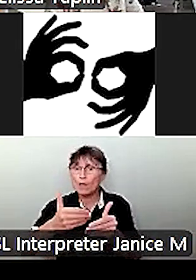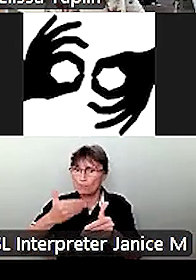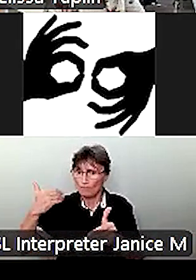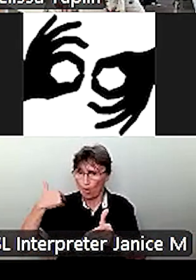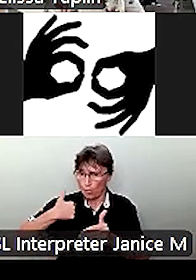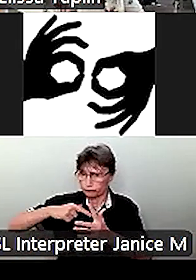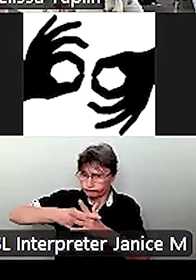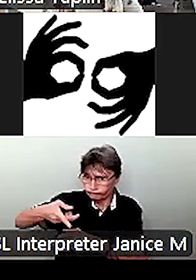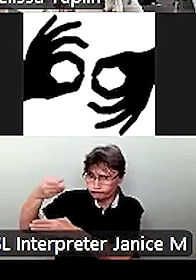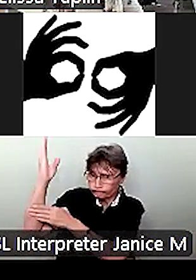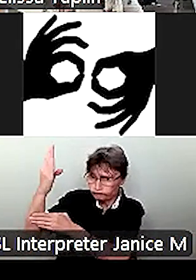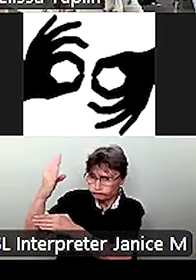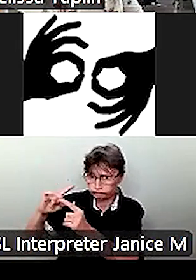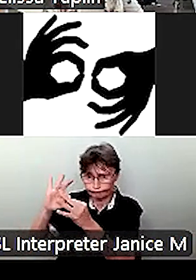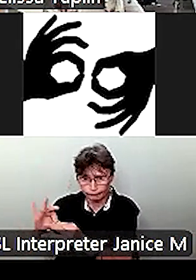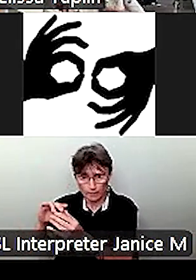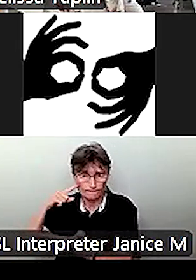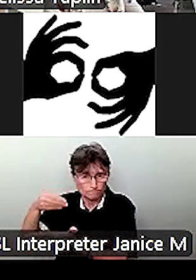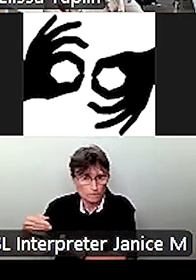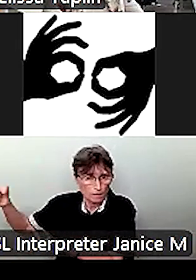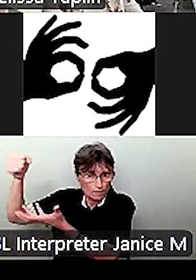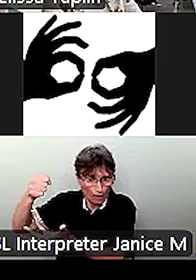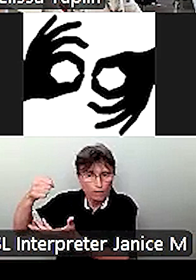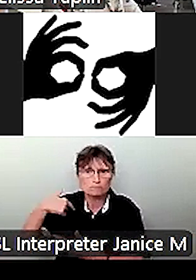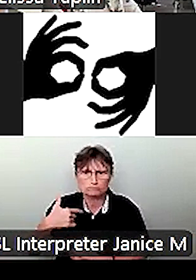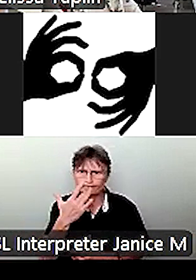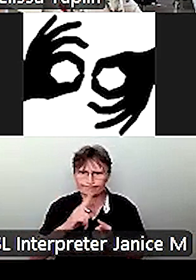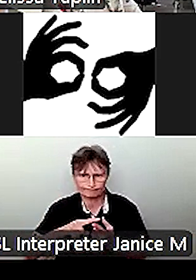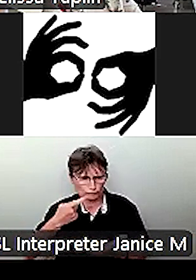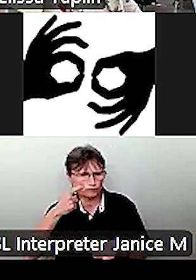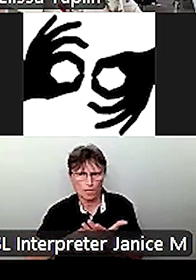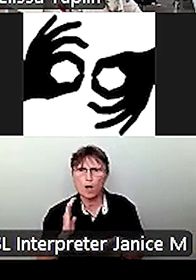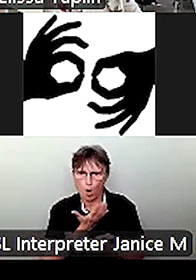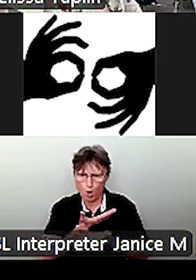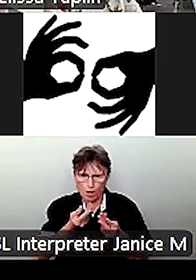this time to acknowledge the land on which we have gathered to host this information session,